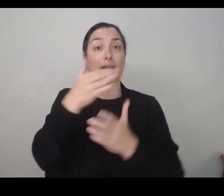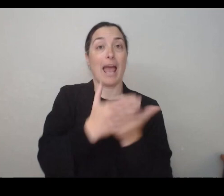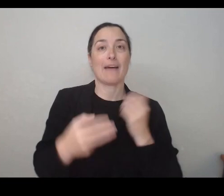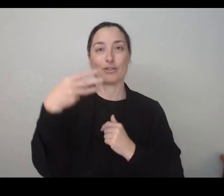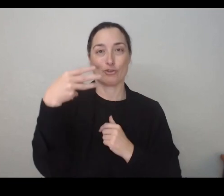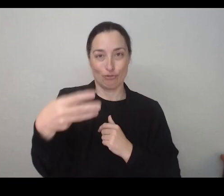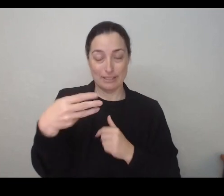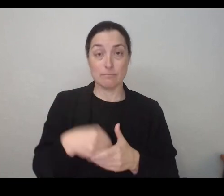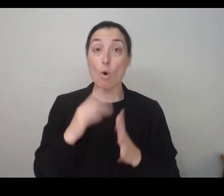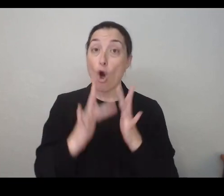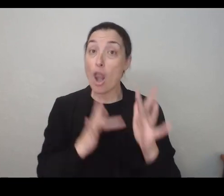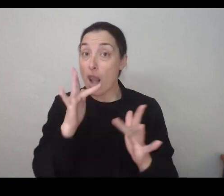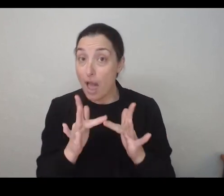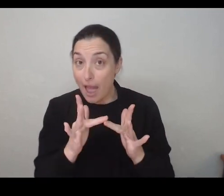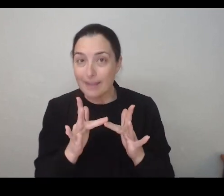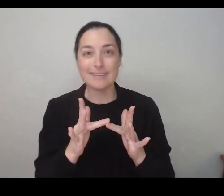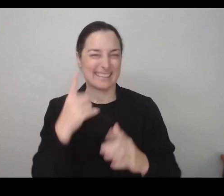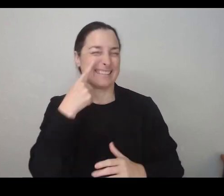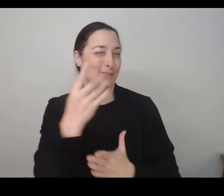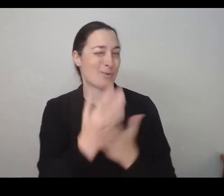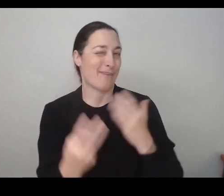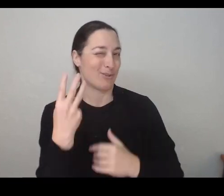Our online audiences, we'll see you at 3:30. Thank you so much.